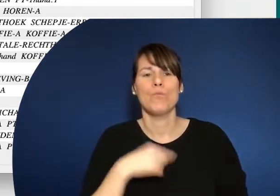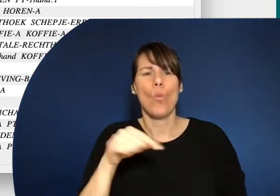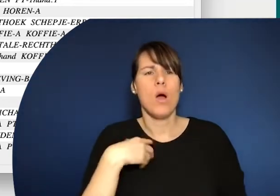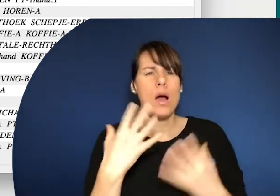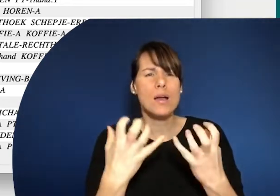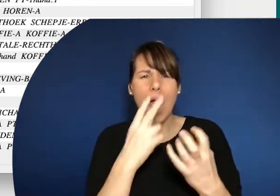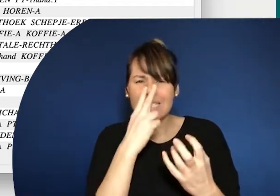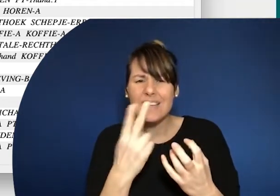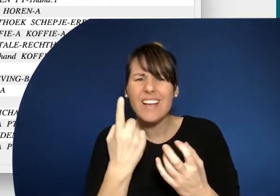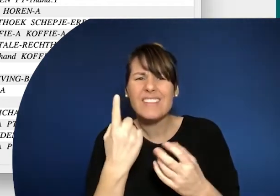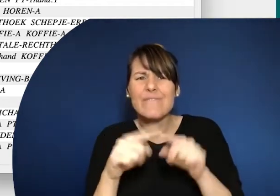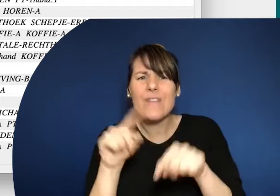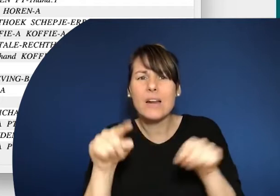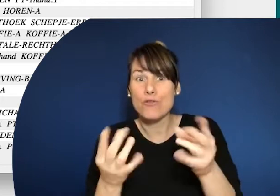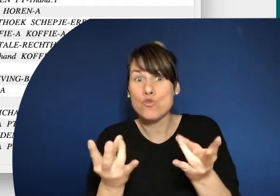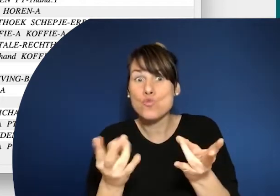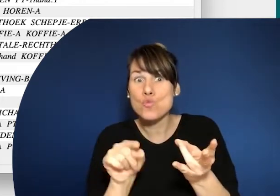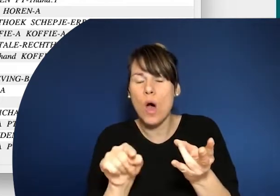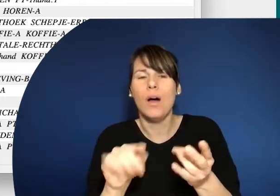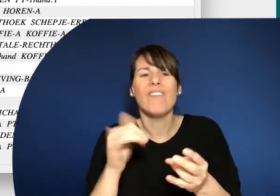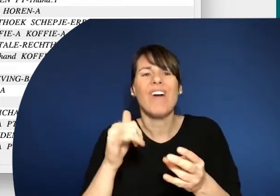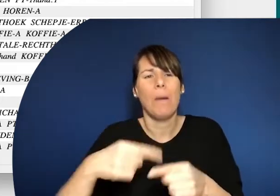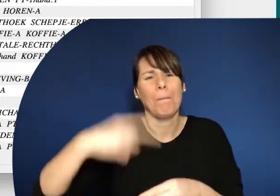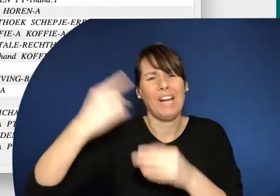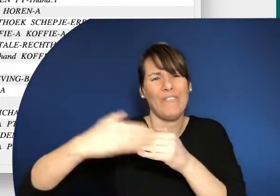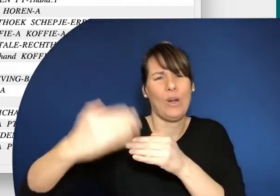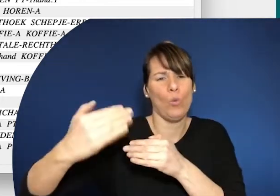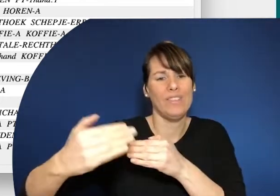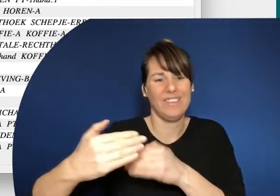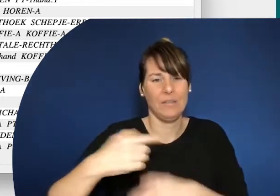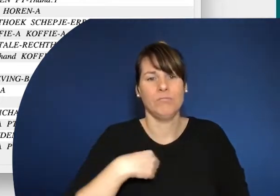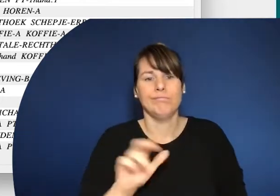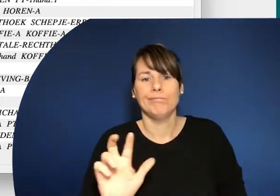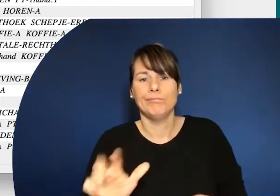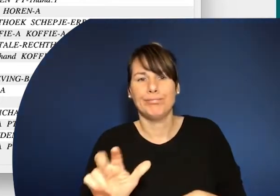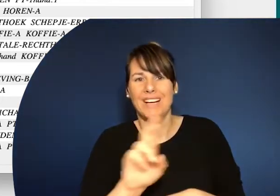And I can get that information, show me the frequency function.